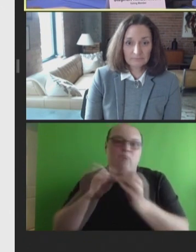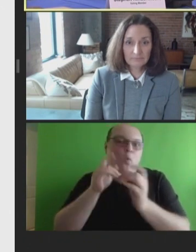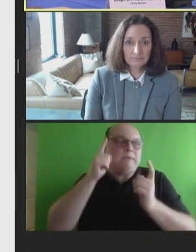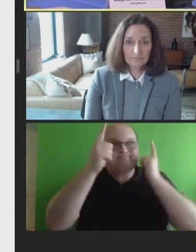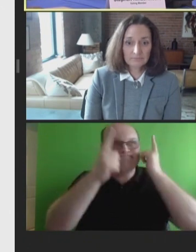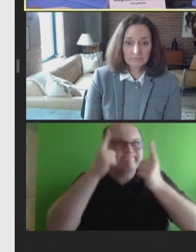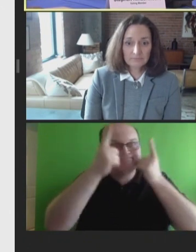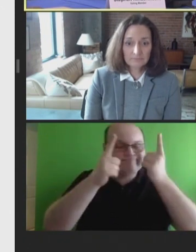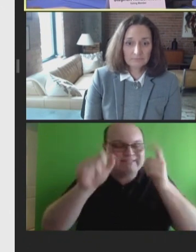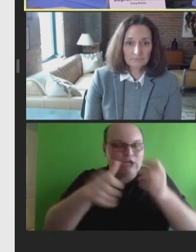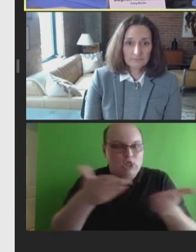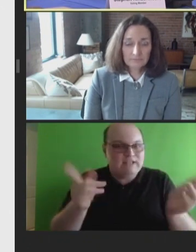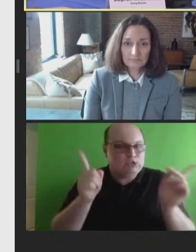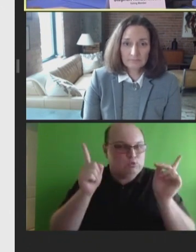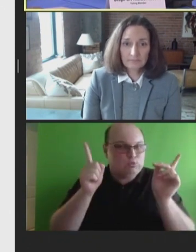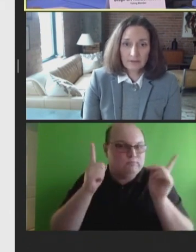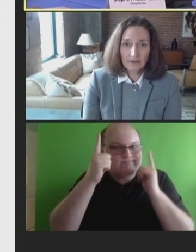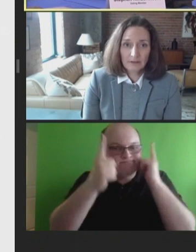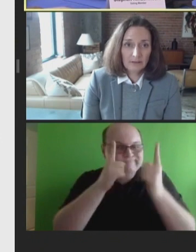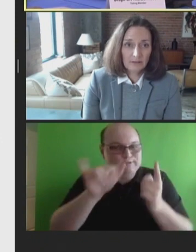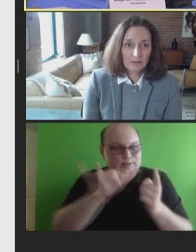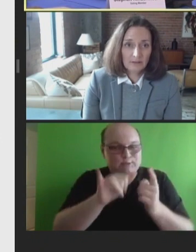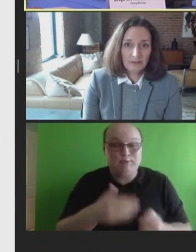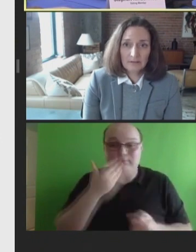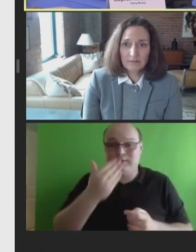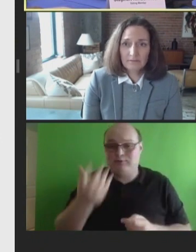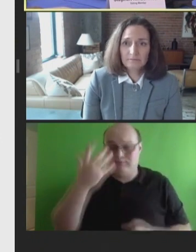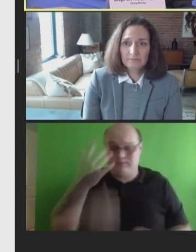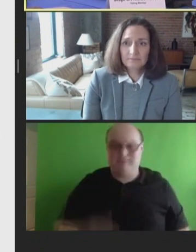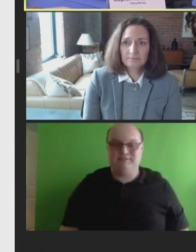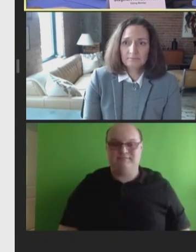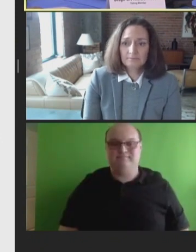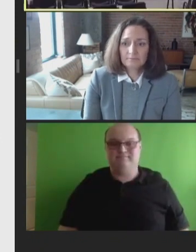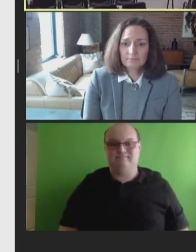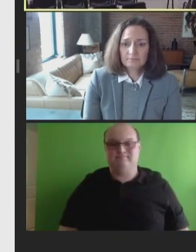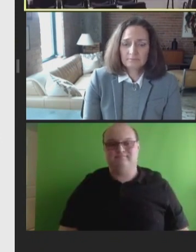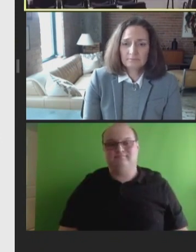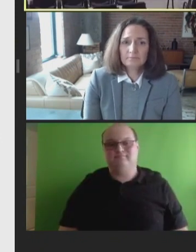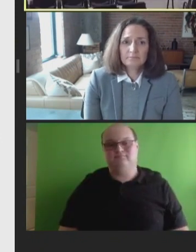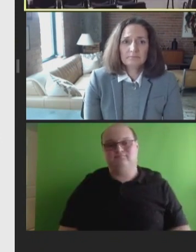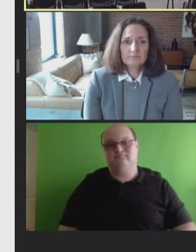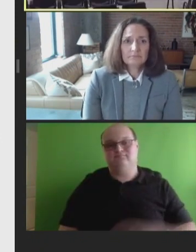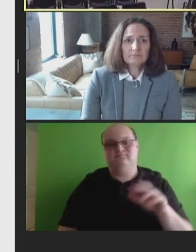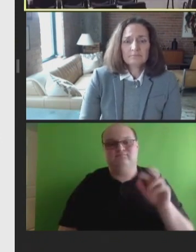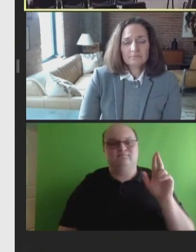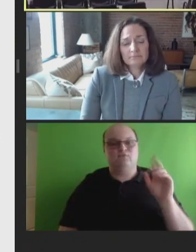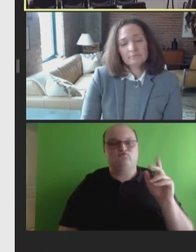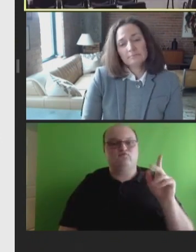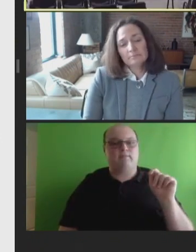Robert Hopkins, Jr.: And I'll add one other complexity to add on top of that is we have a